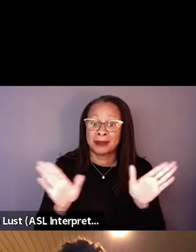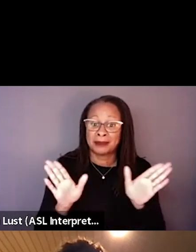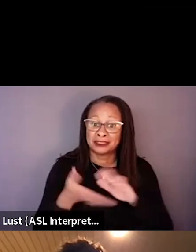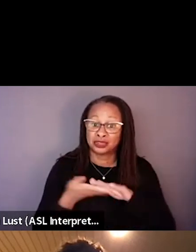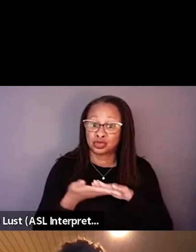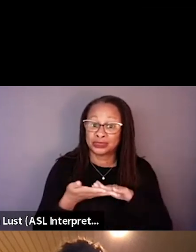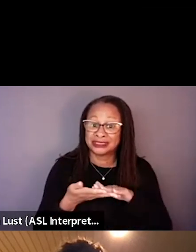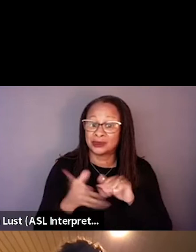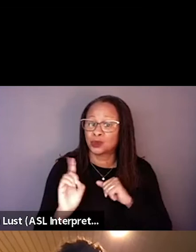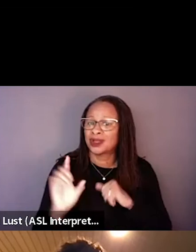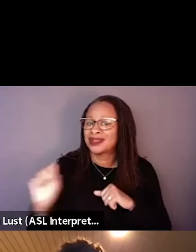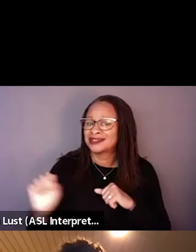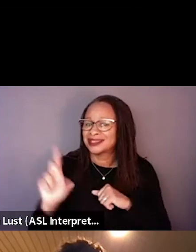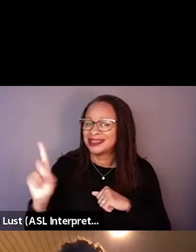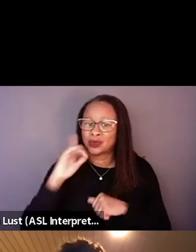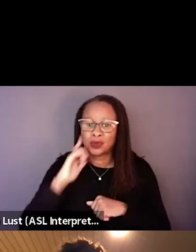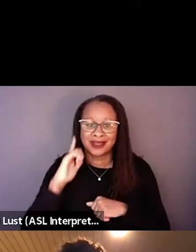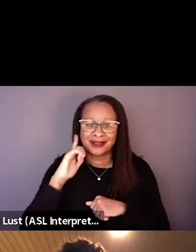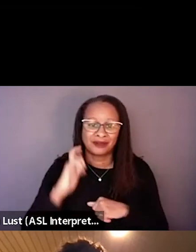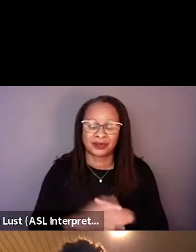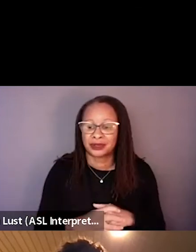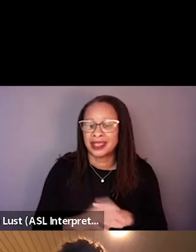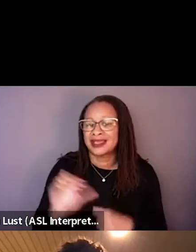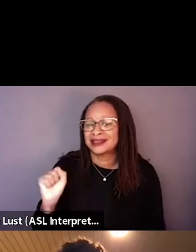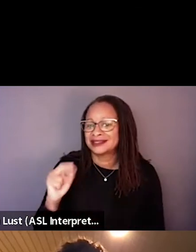but I remember like the first time I saw the film